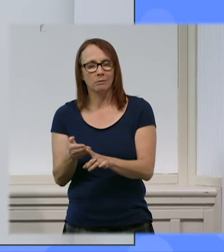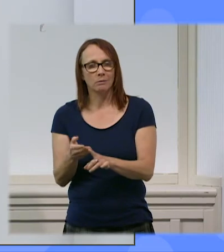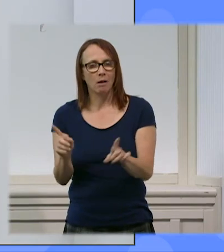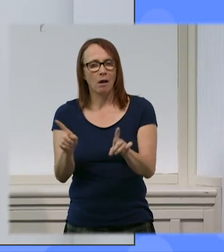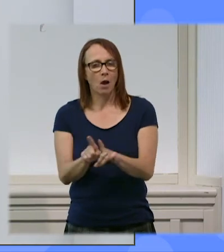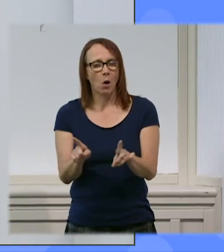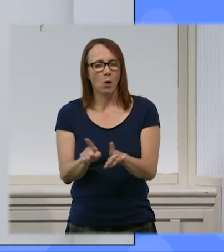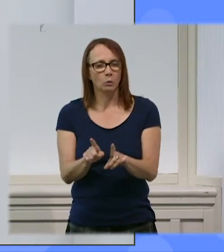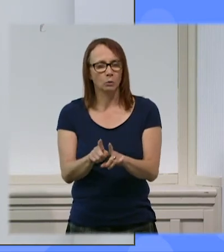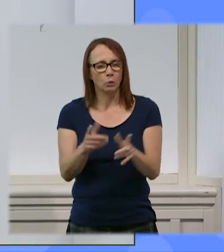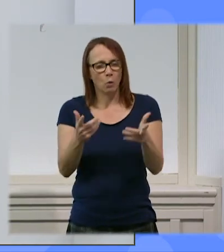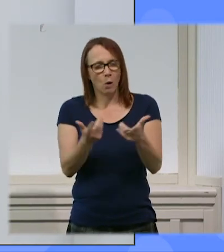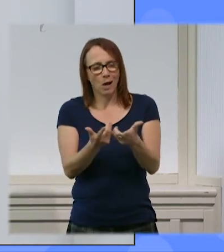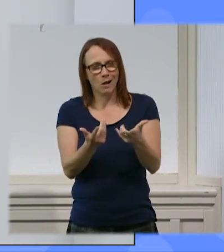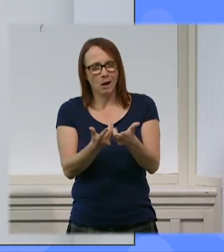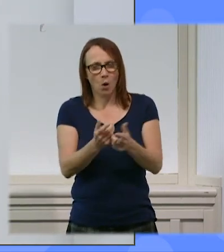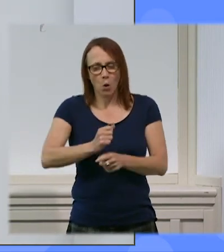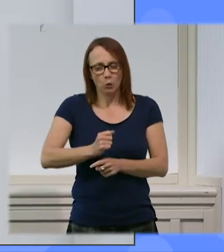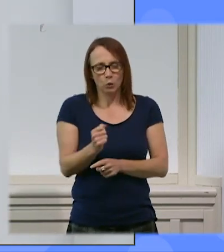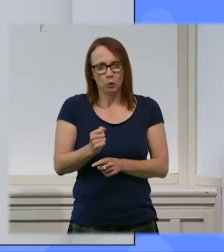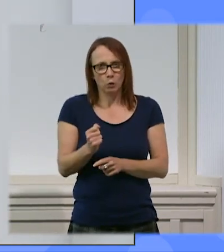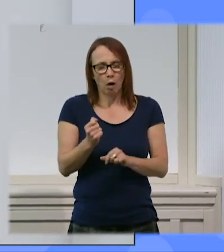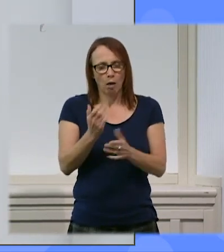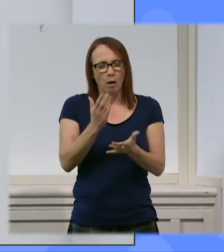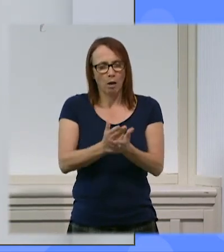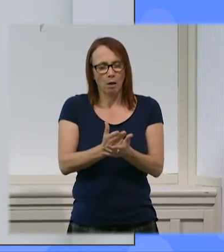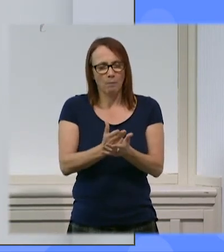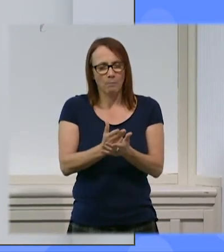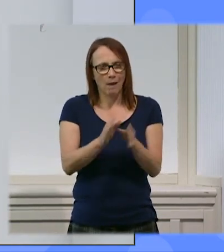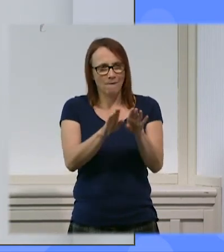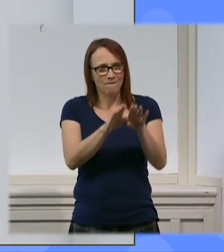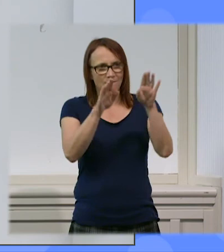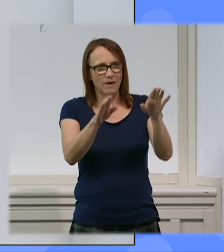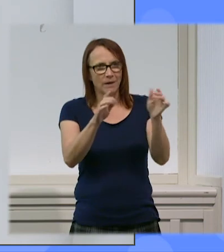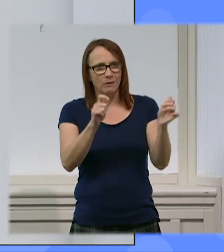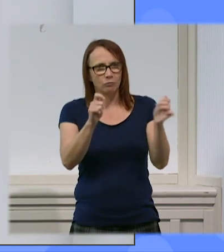Scotland undergoes a fair or a just transition and picking up some of what